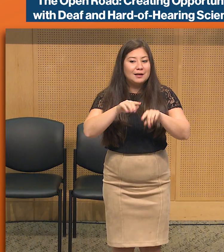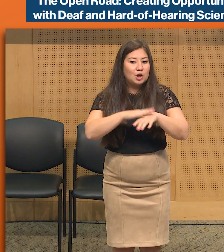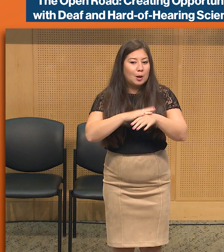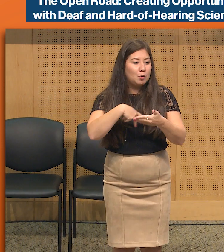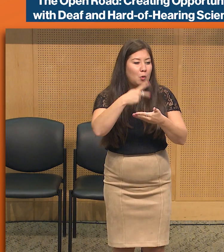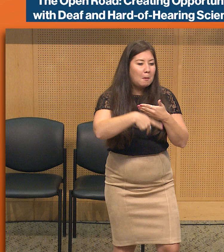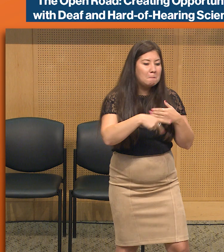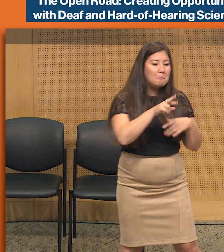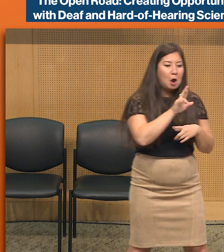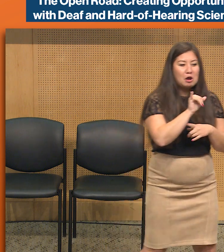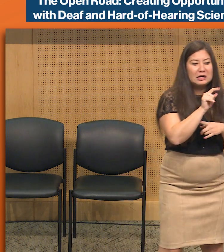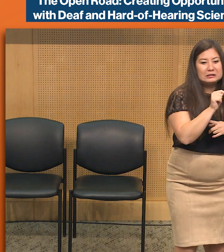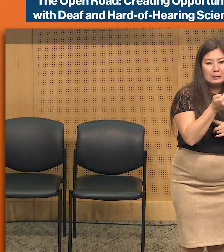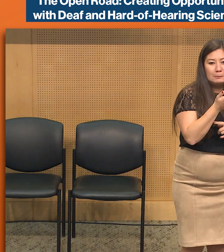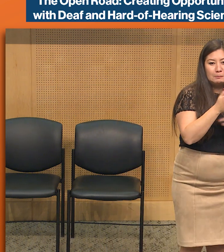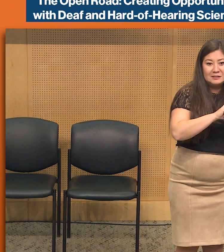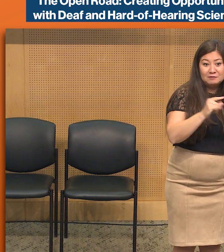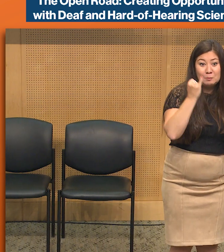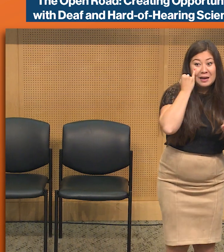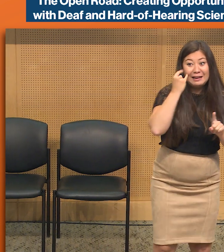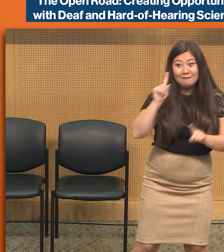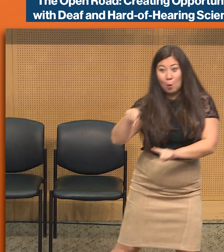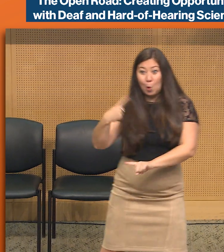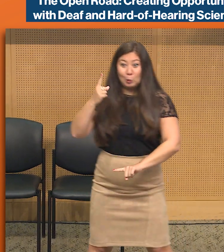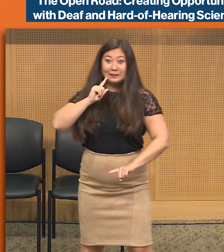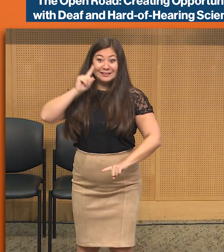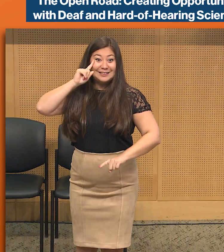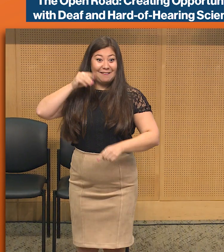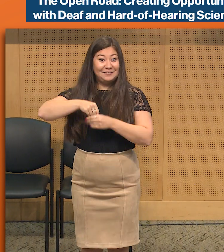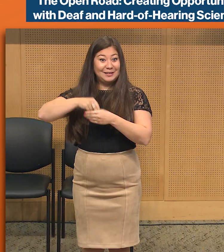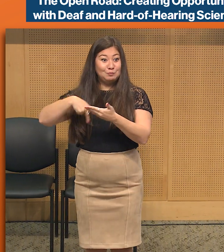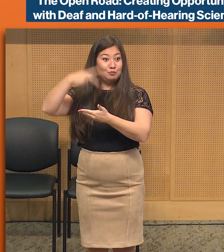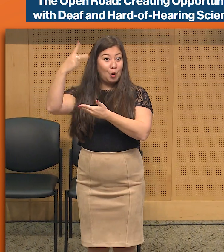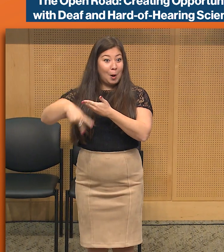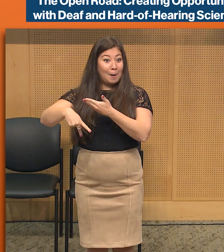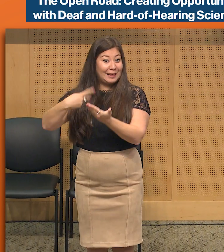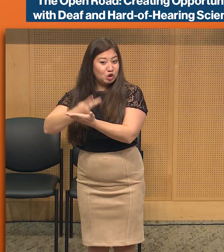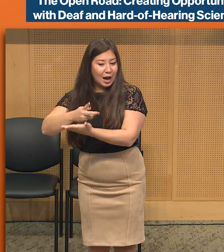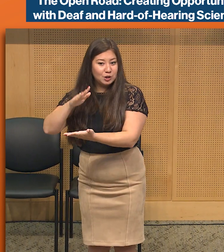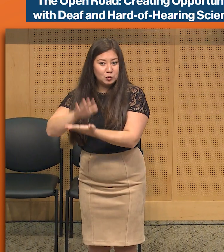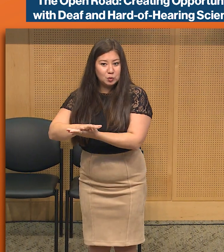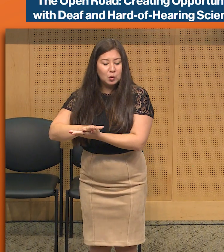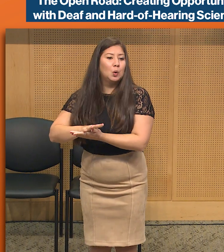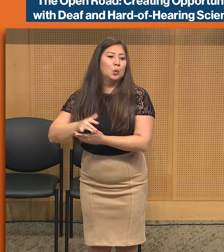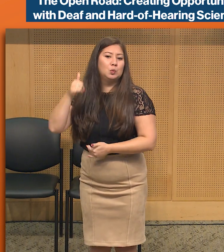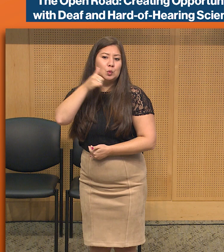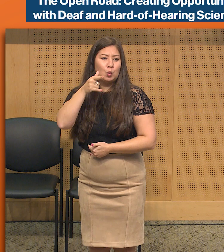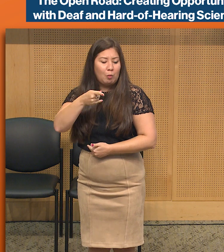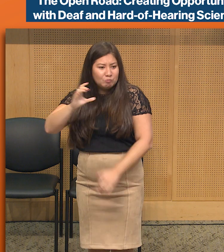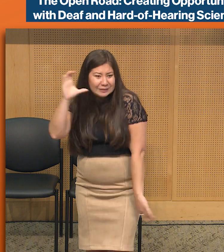I mean, it depends on the program. RIT is unique, but if you were